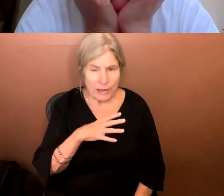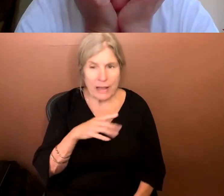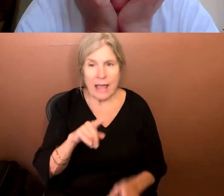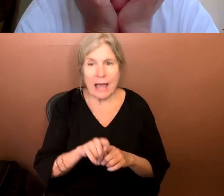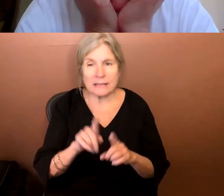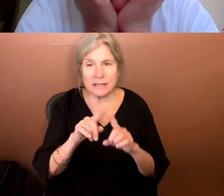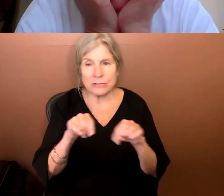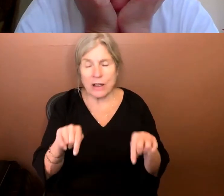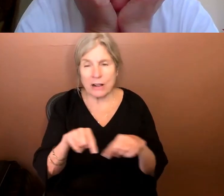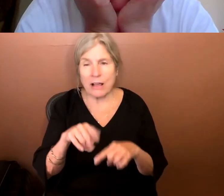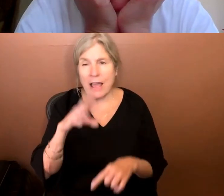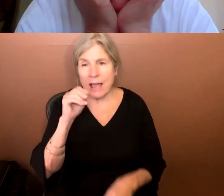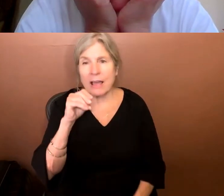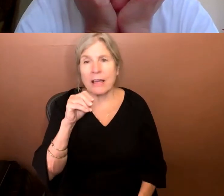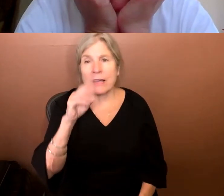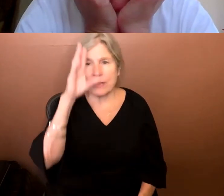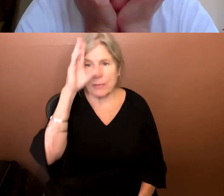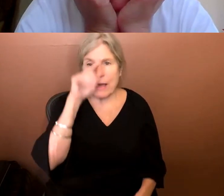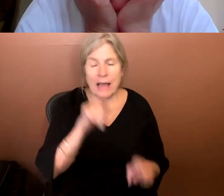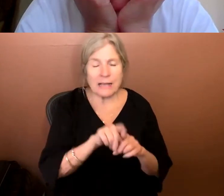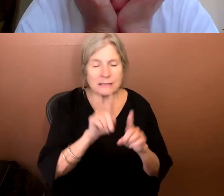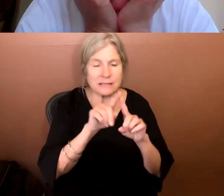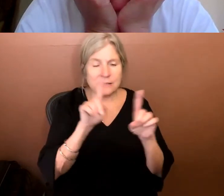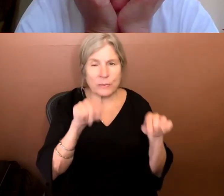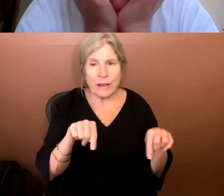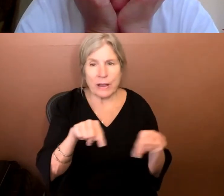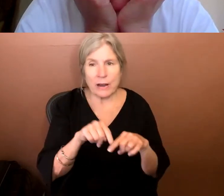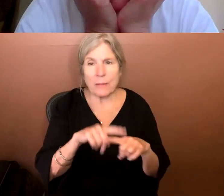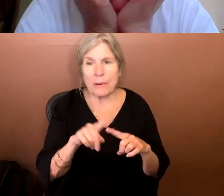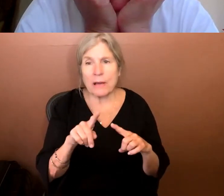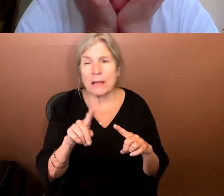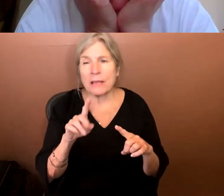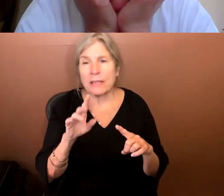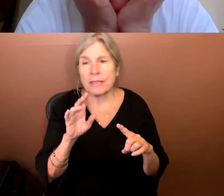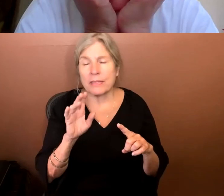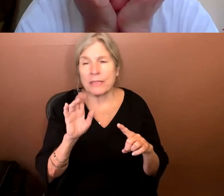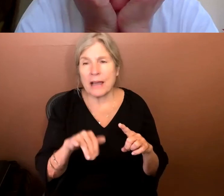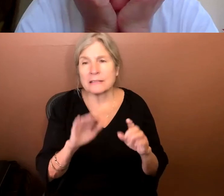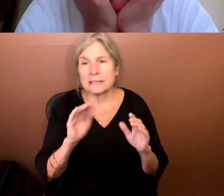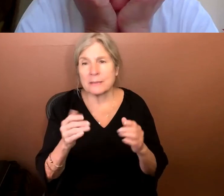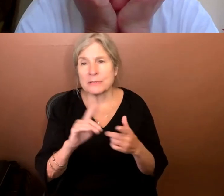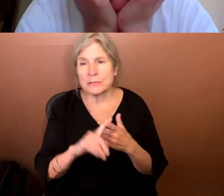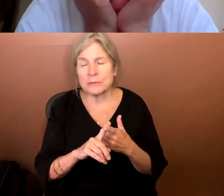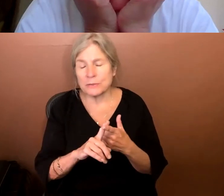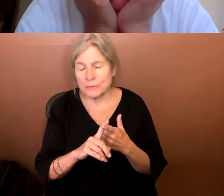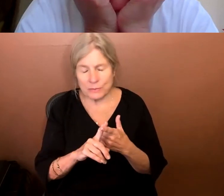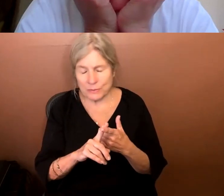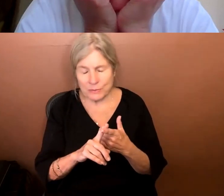and the male as the square. But that seems to fall apart from middle